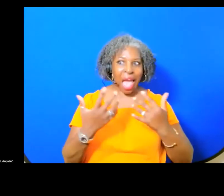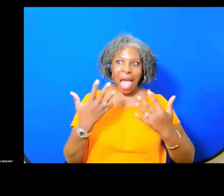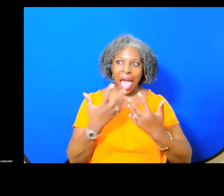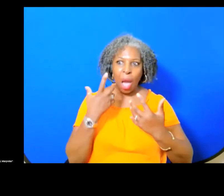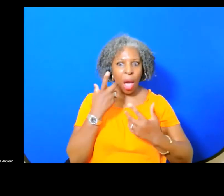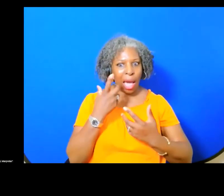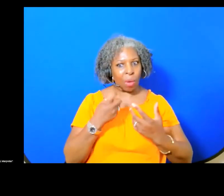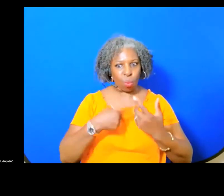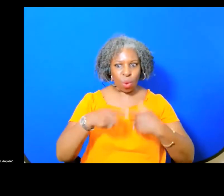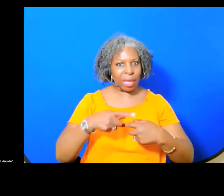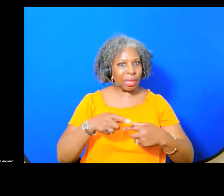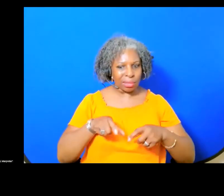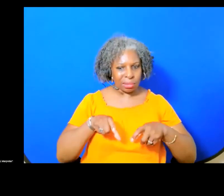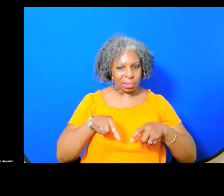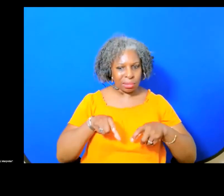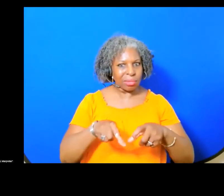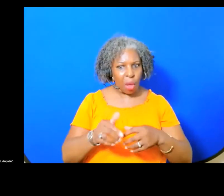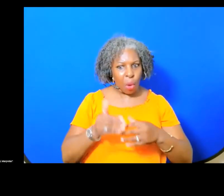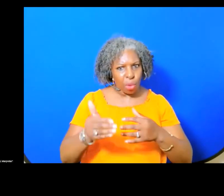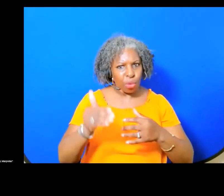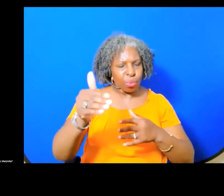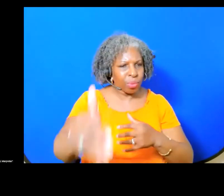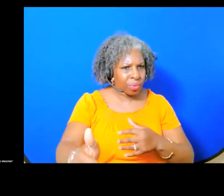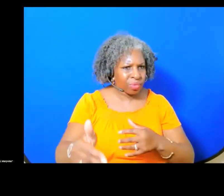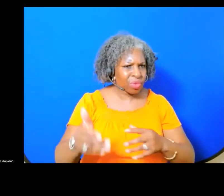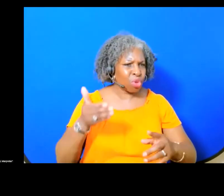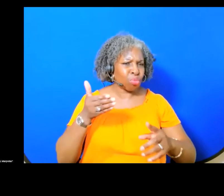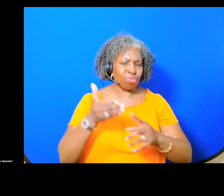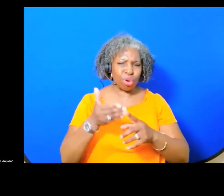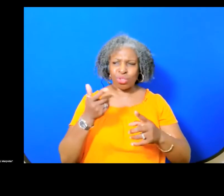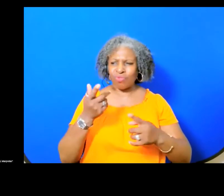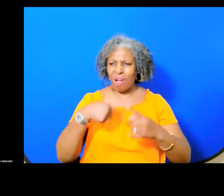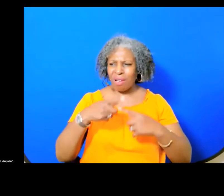an approach that becomes even more obvious for us to reflect and act on,